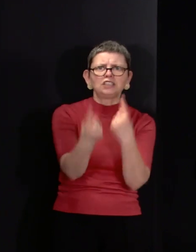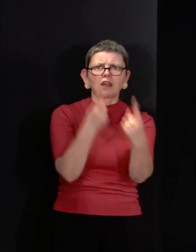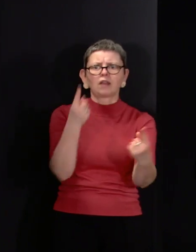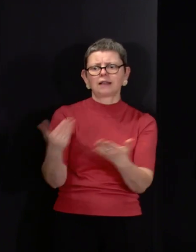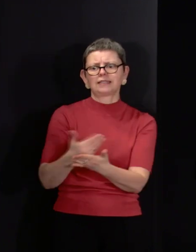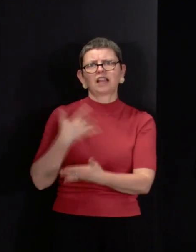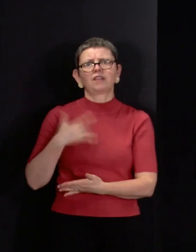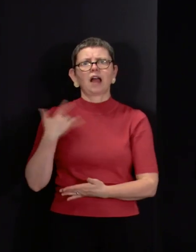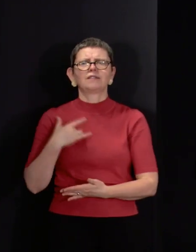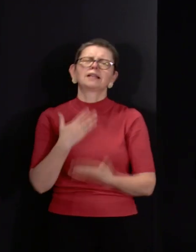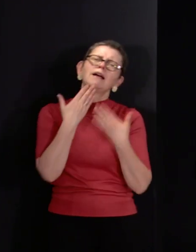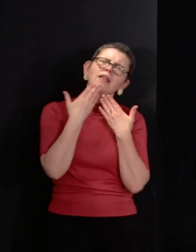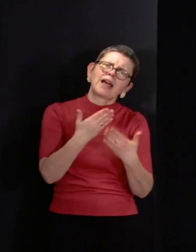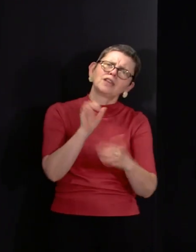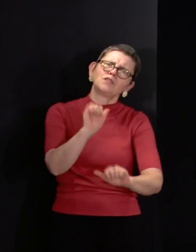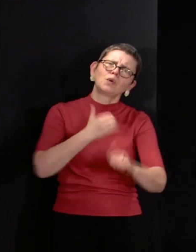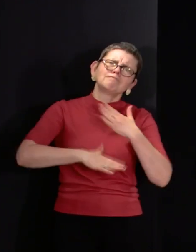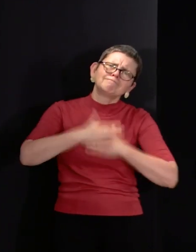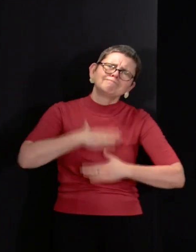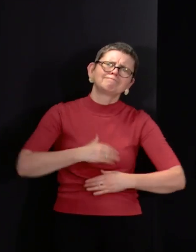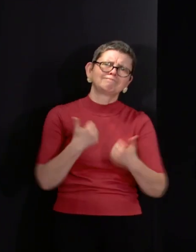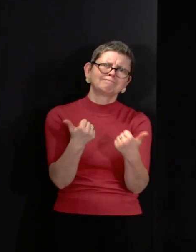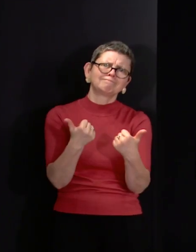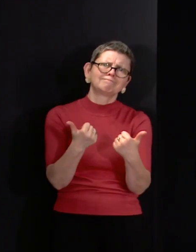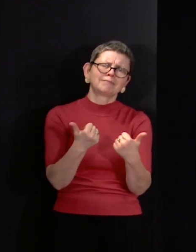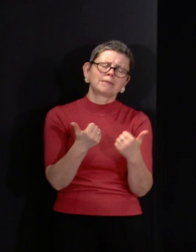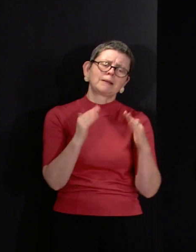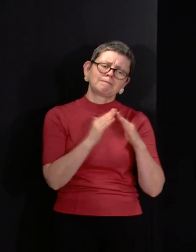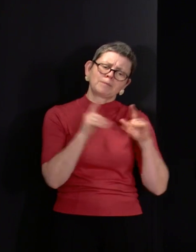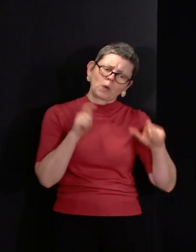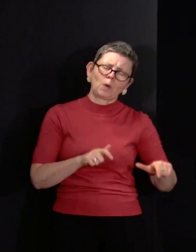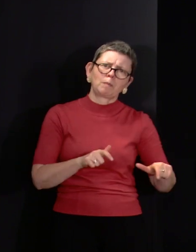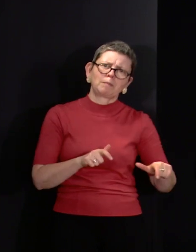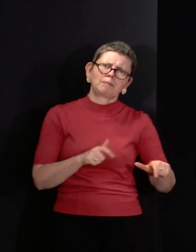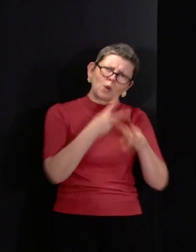for your forbearance and your commitment. Stay home, look after yourselves, look